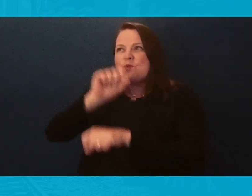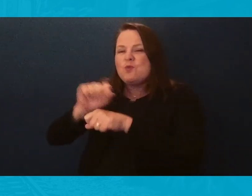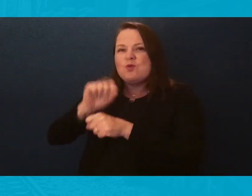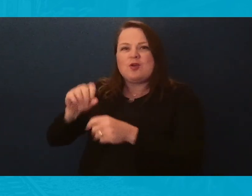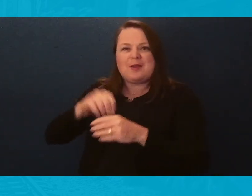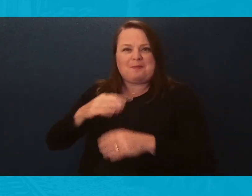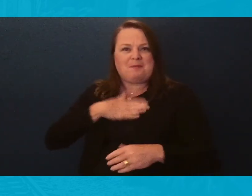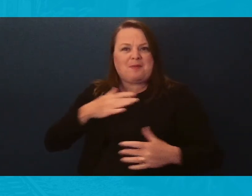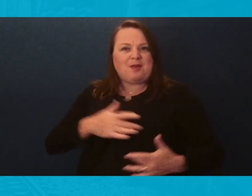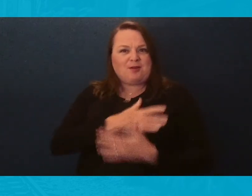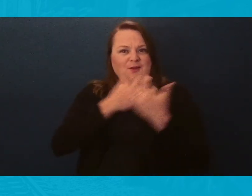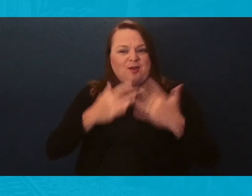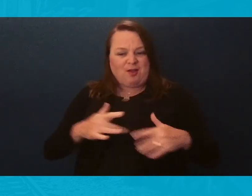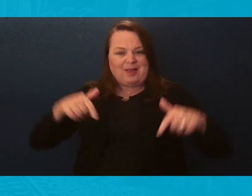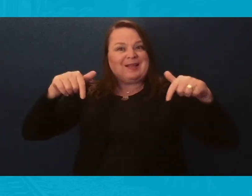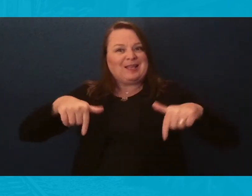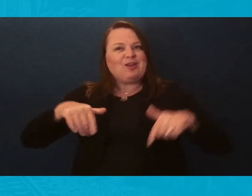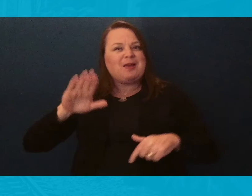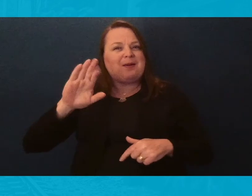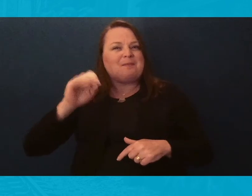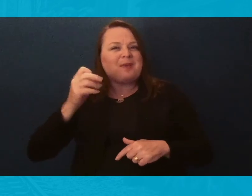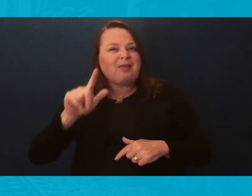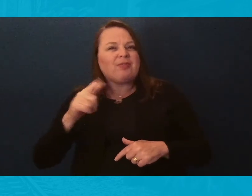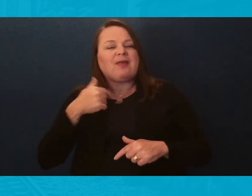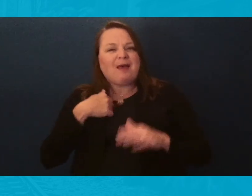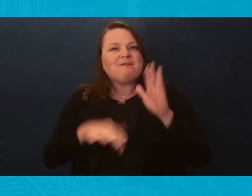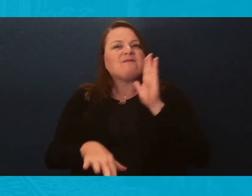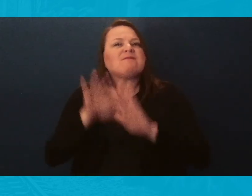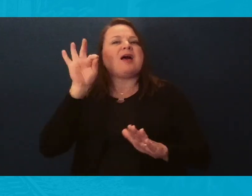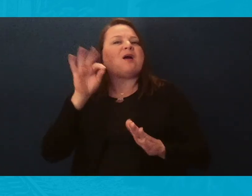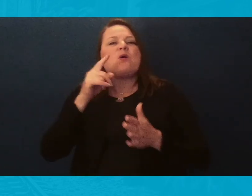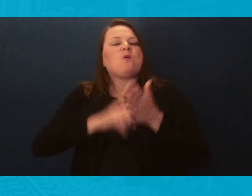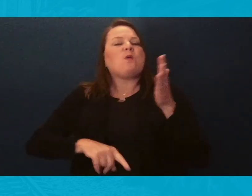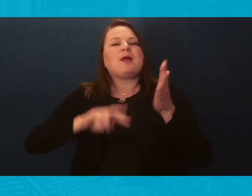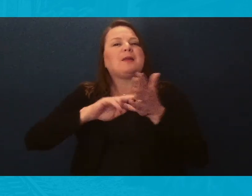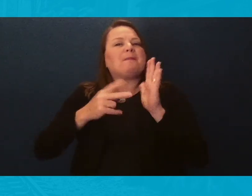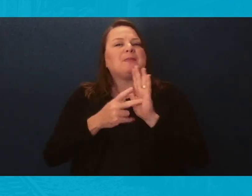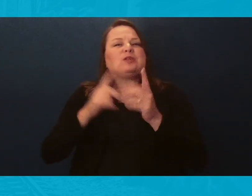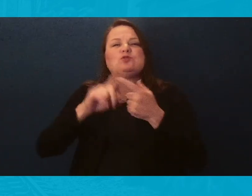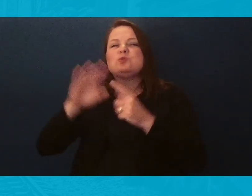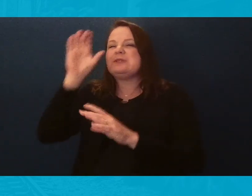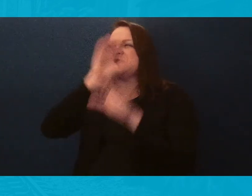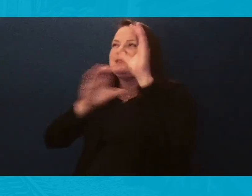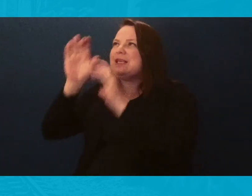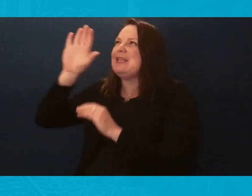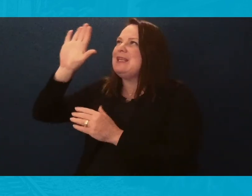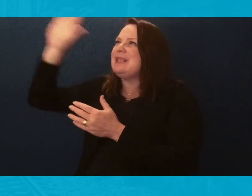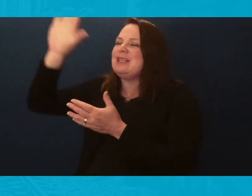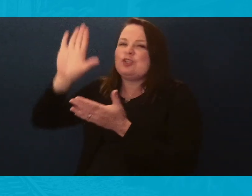that have benefited from this place, and through God's work in my heart, here at Bethel, where I discovered what this meant,